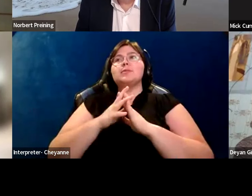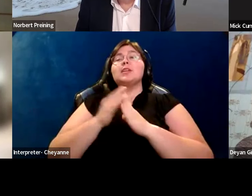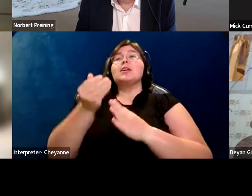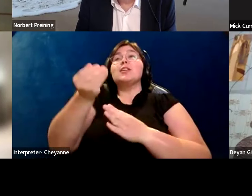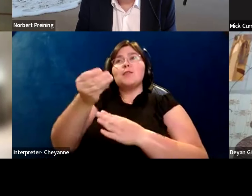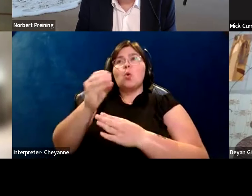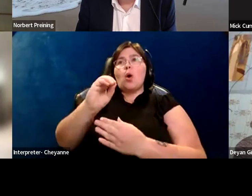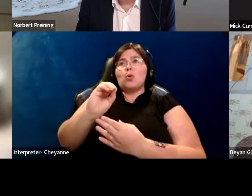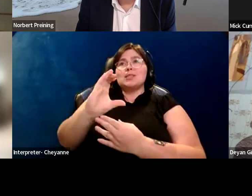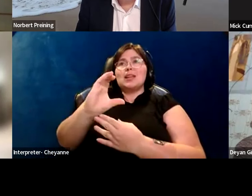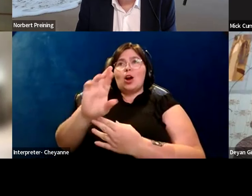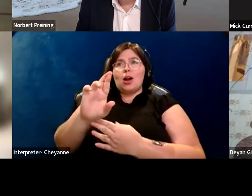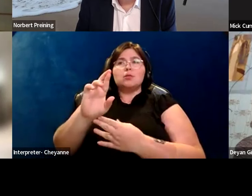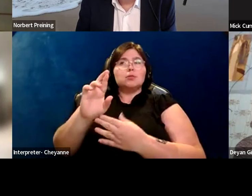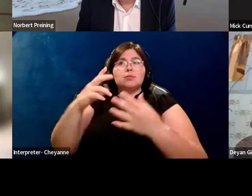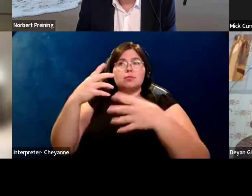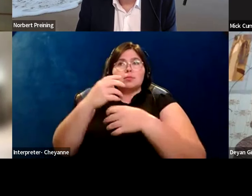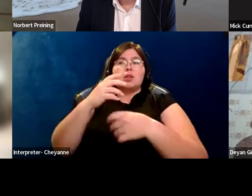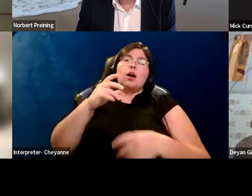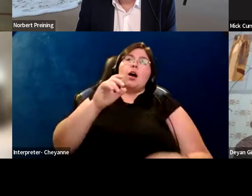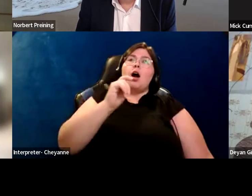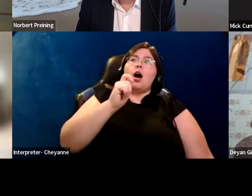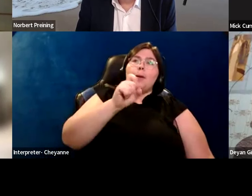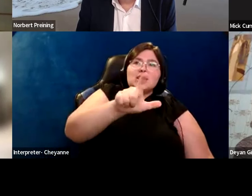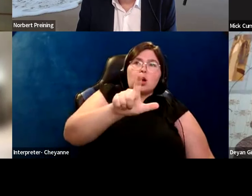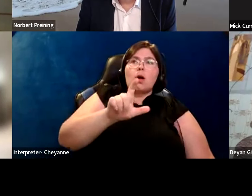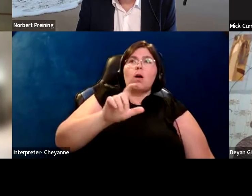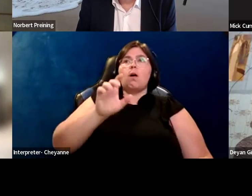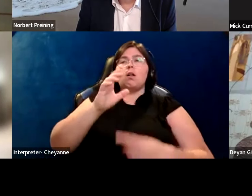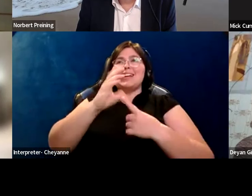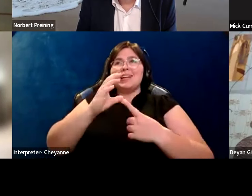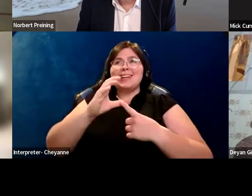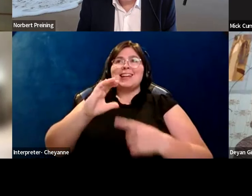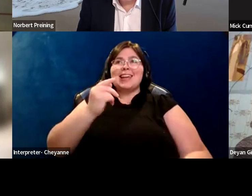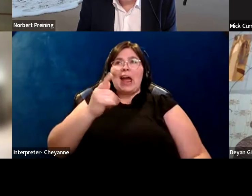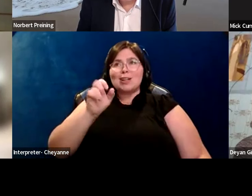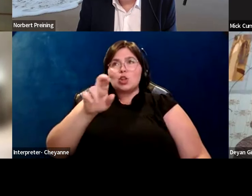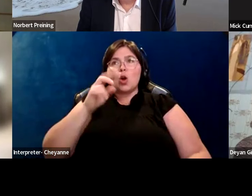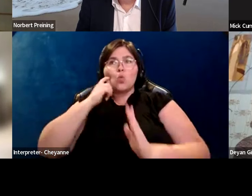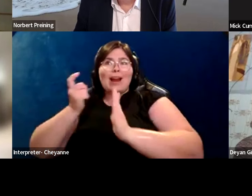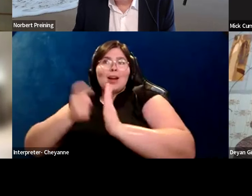OCR is Optical Character Recognition-- programs that can try to look at the PDF as an image